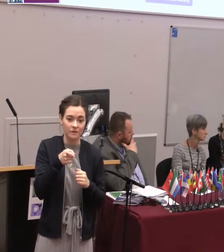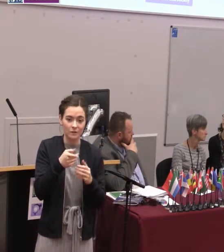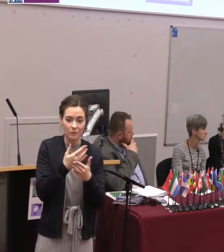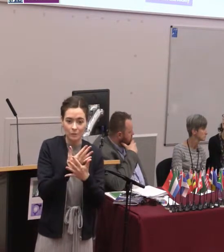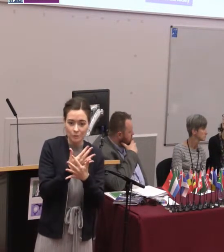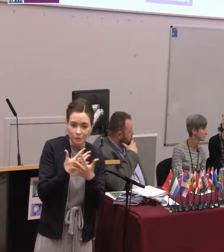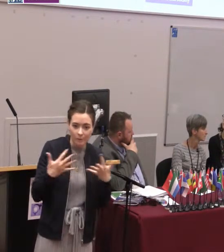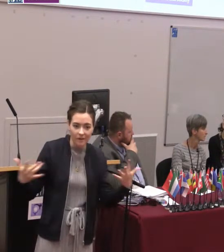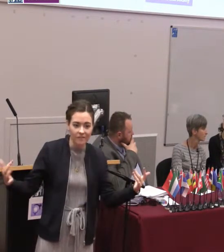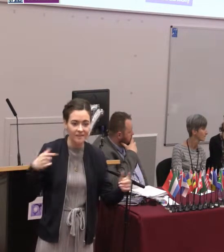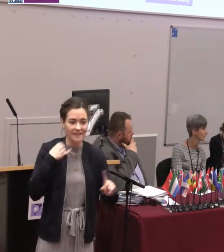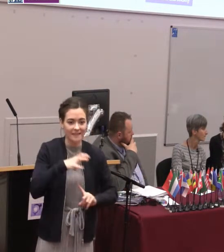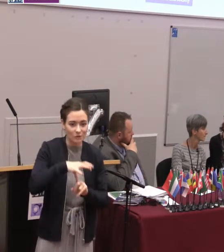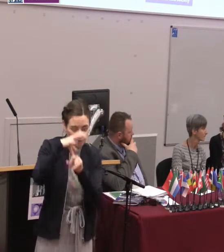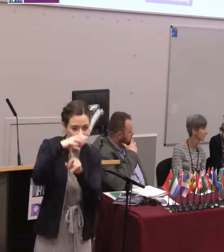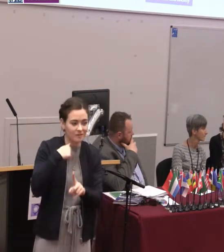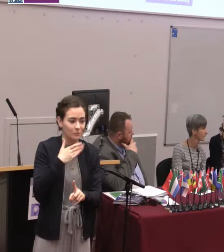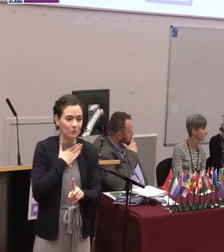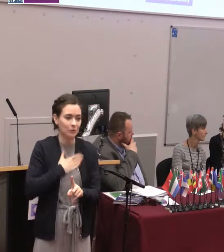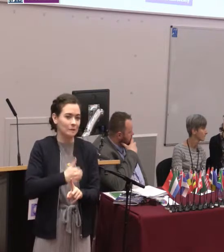They are just a number.